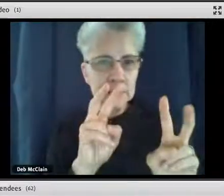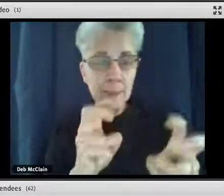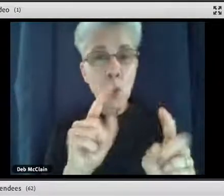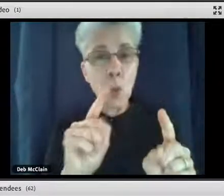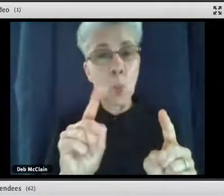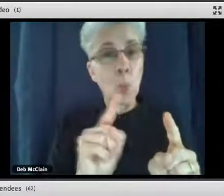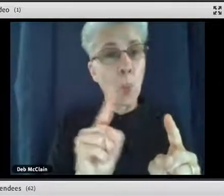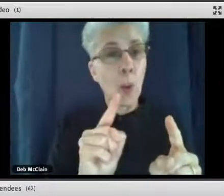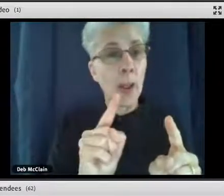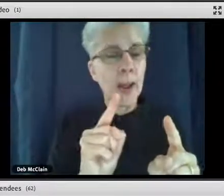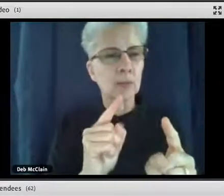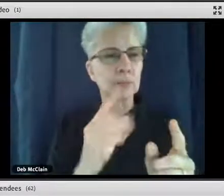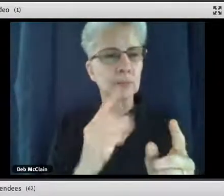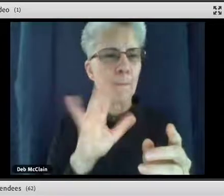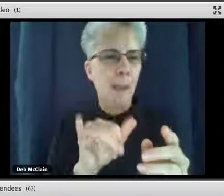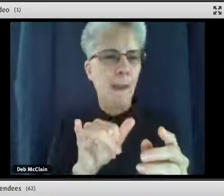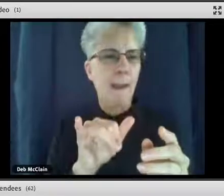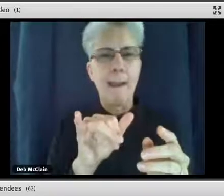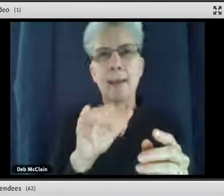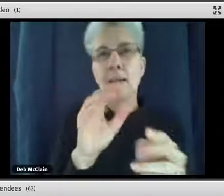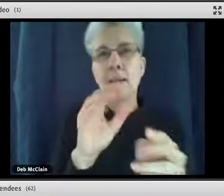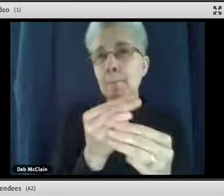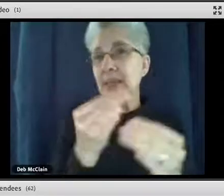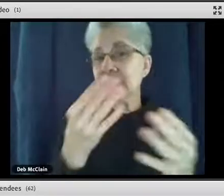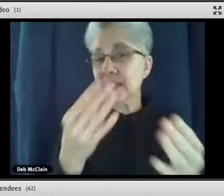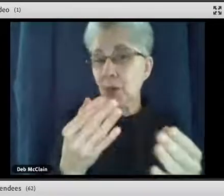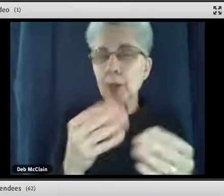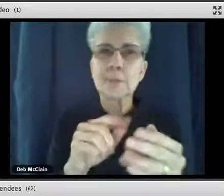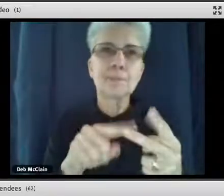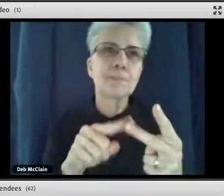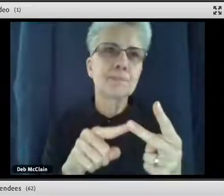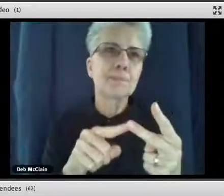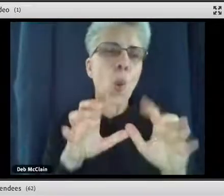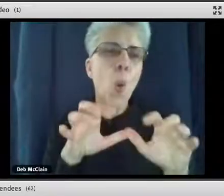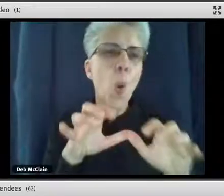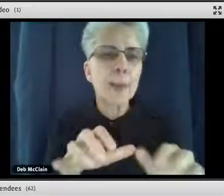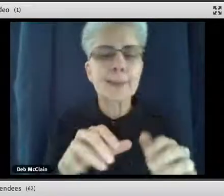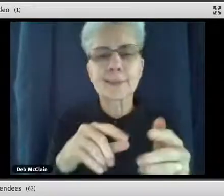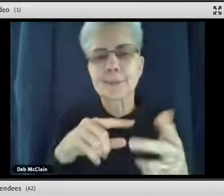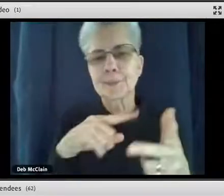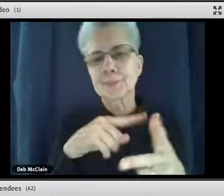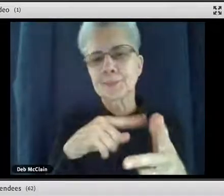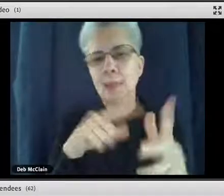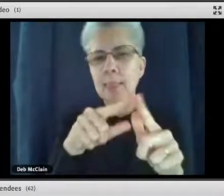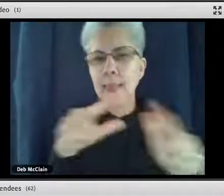where you could narrow it by a type of material, audience, language, et cetera, et cetera,